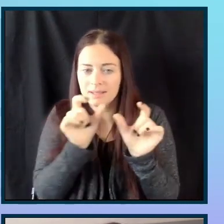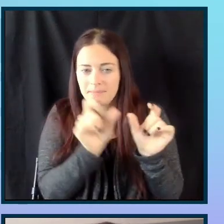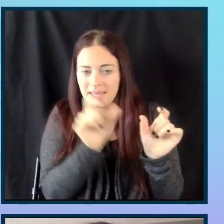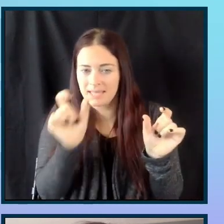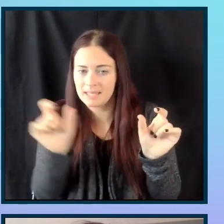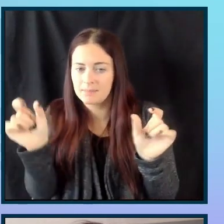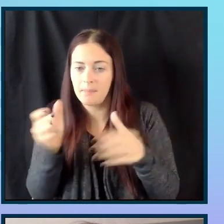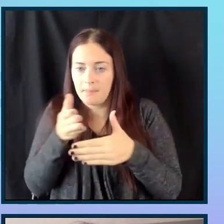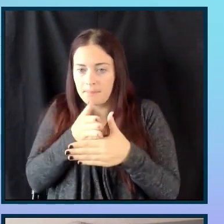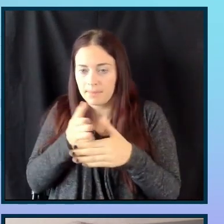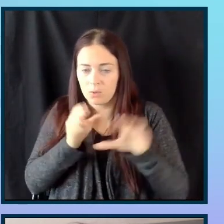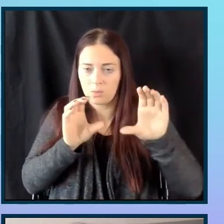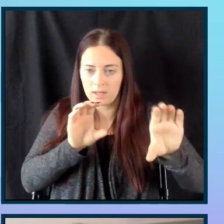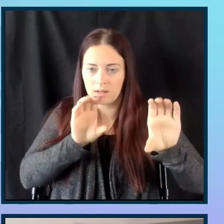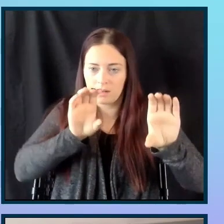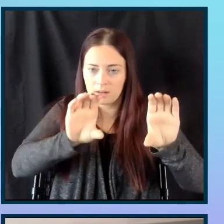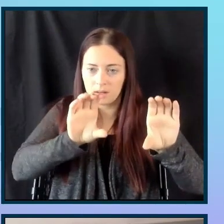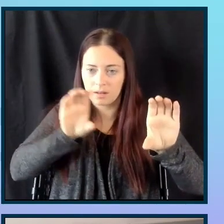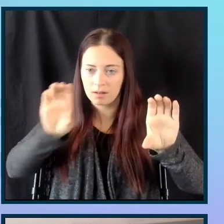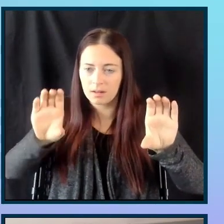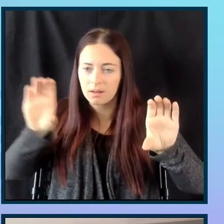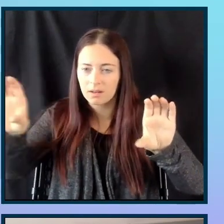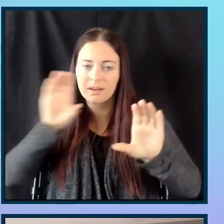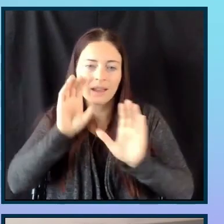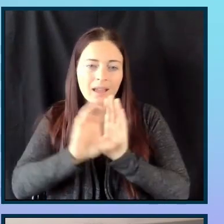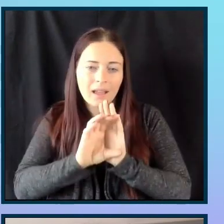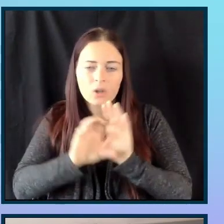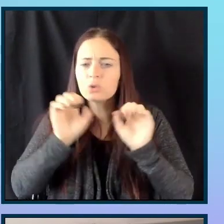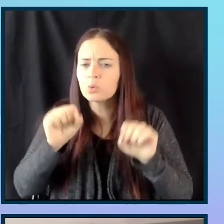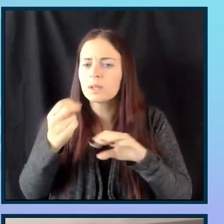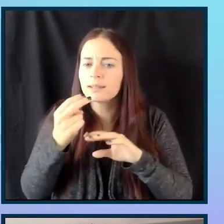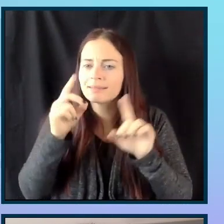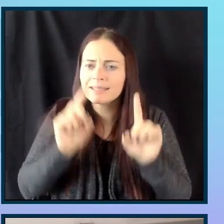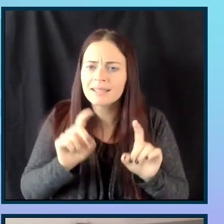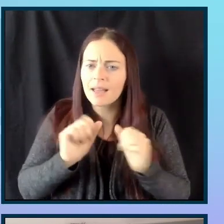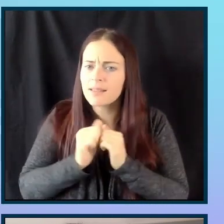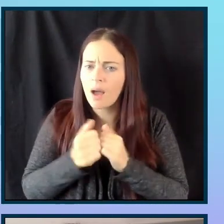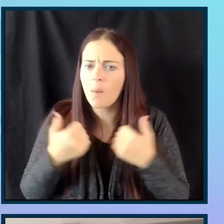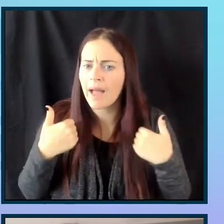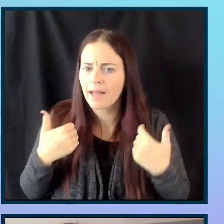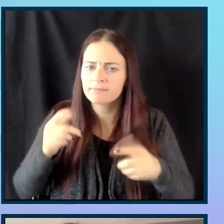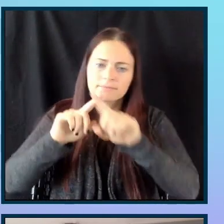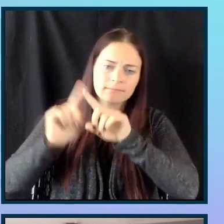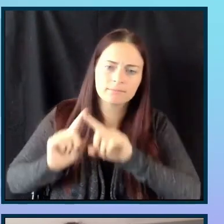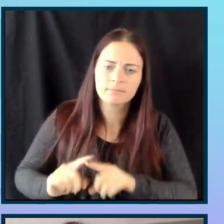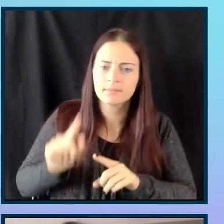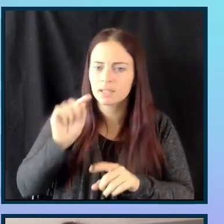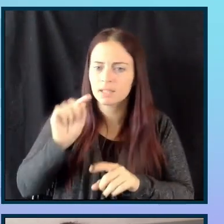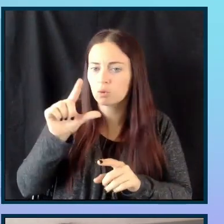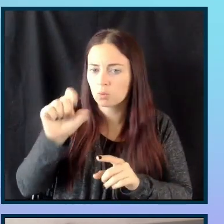The way to test this is you could be using tools, axe-core 4.5 is going to have a rule that checks for this.